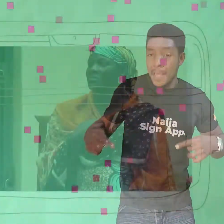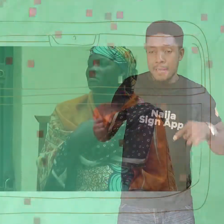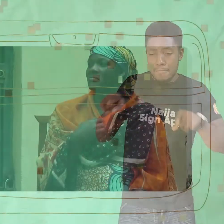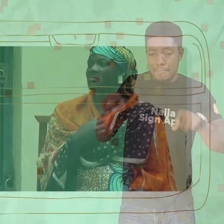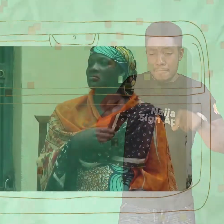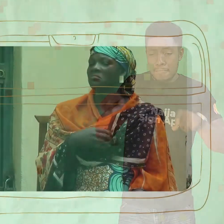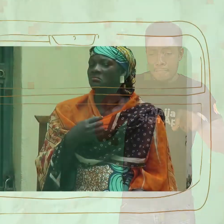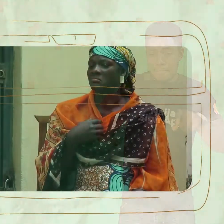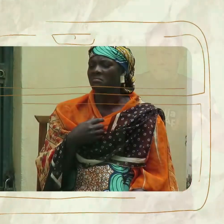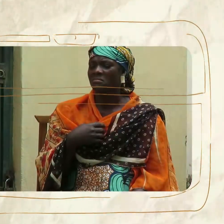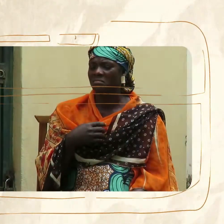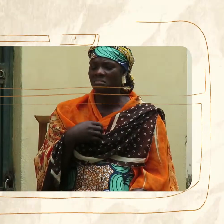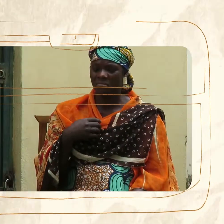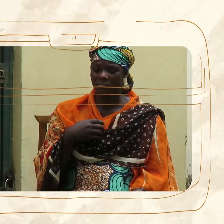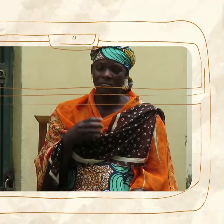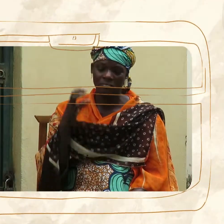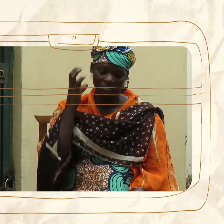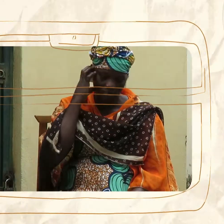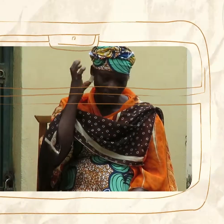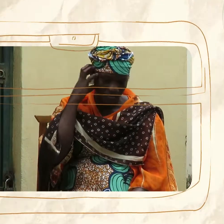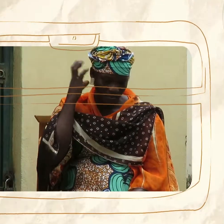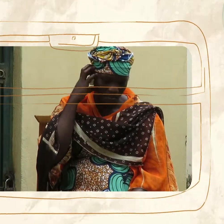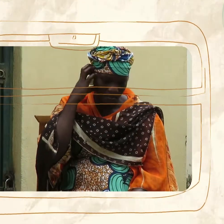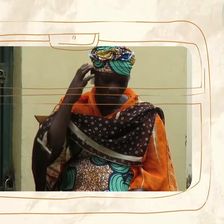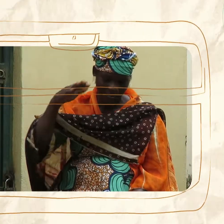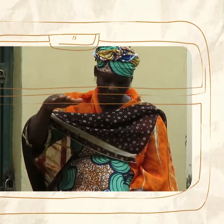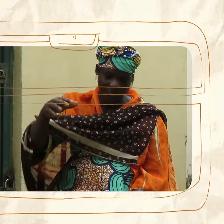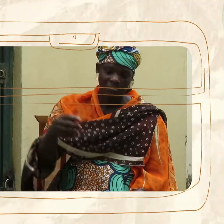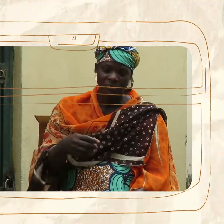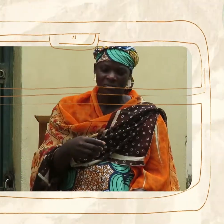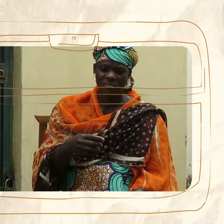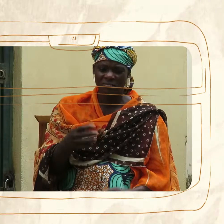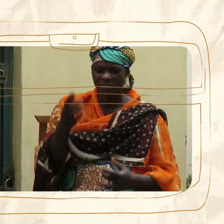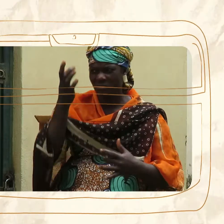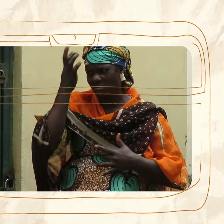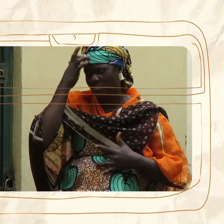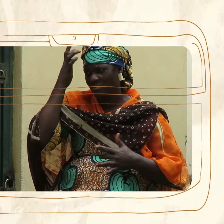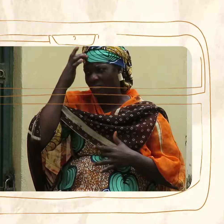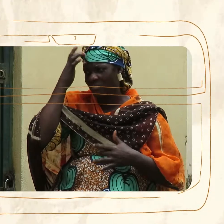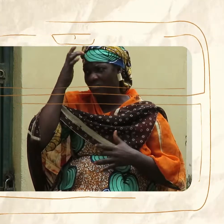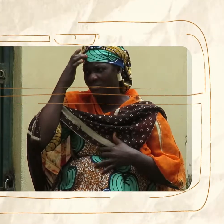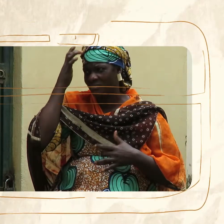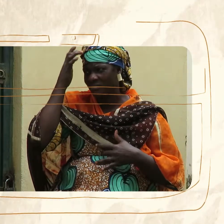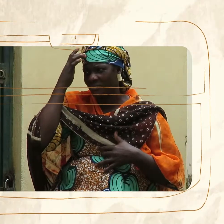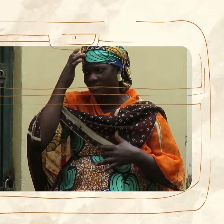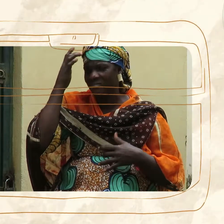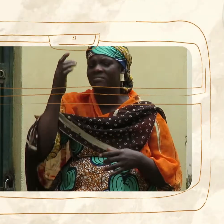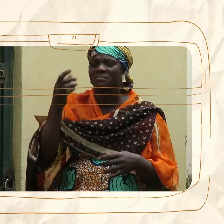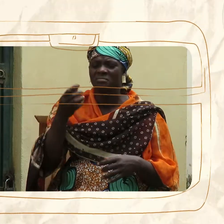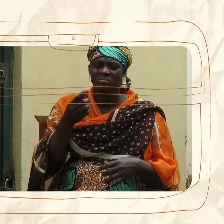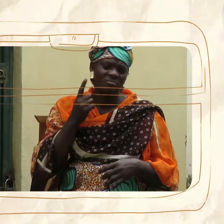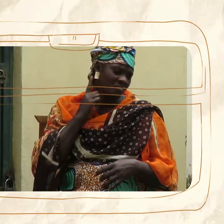it is visual and it is used by a community of people who